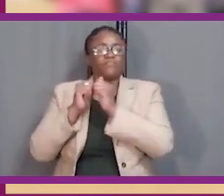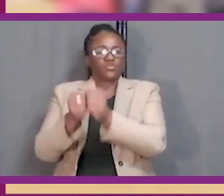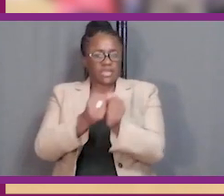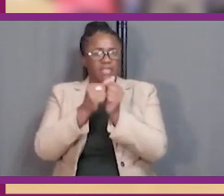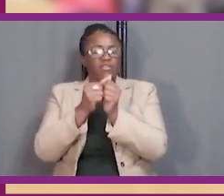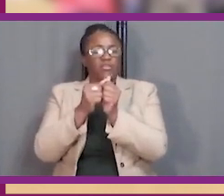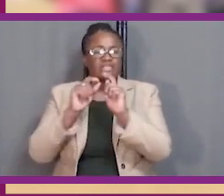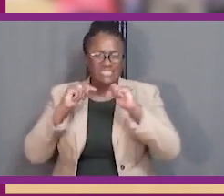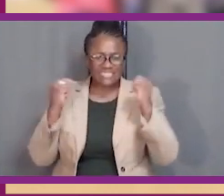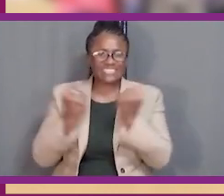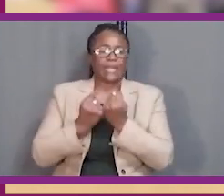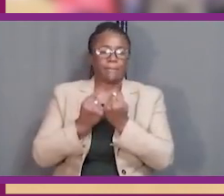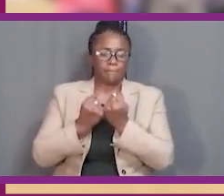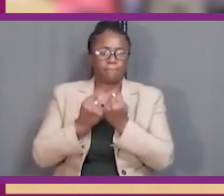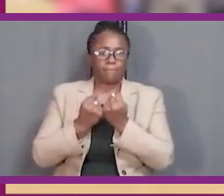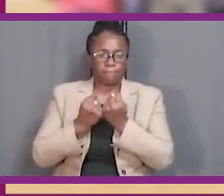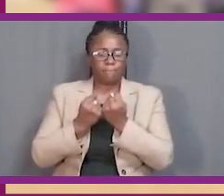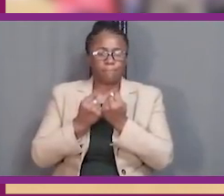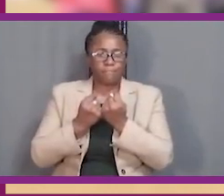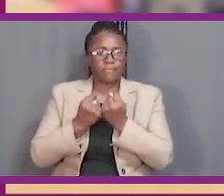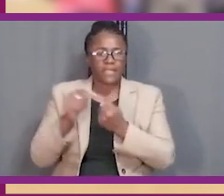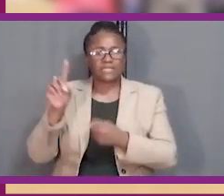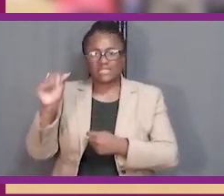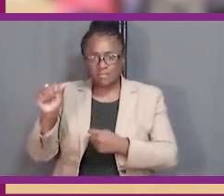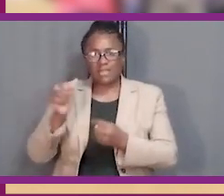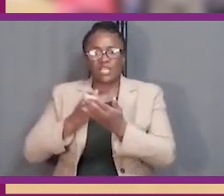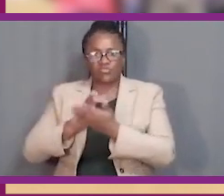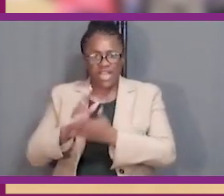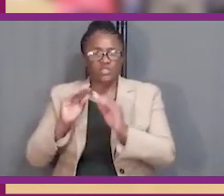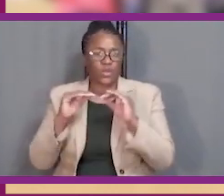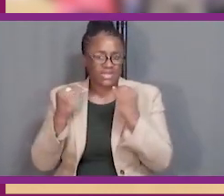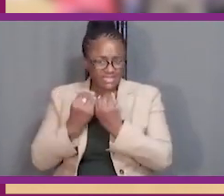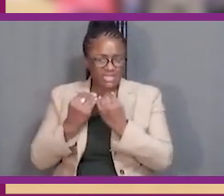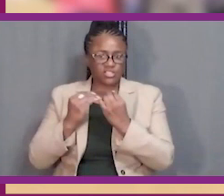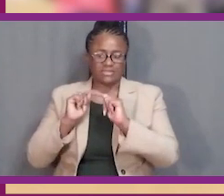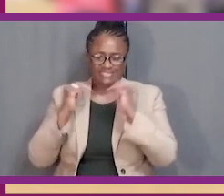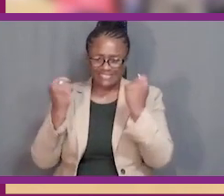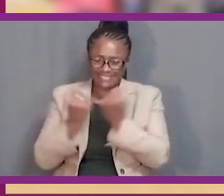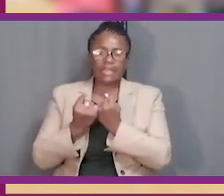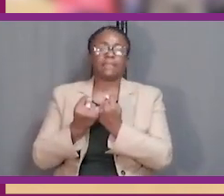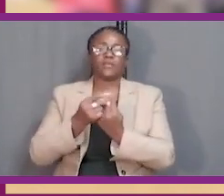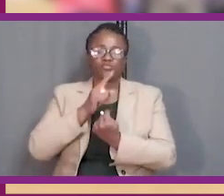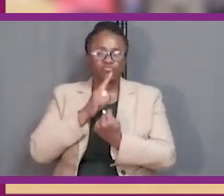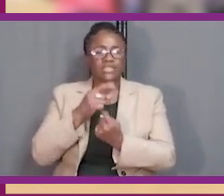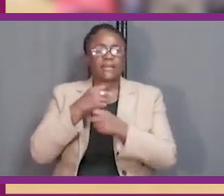that is geared towards ensuring that the rights of persons with disabilities are respected and